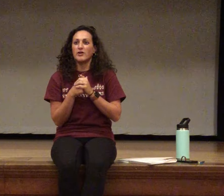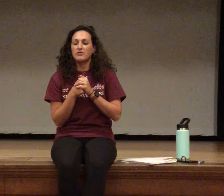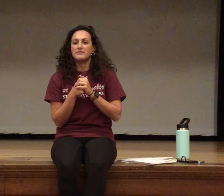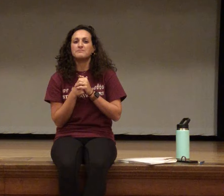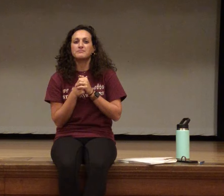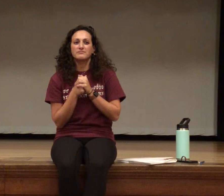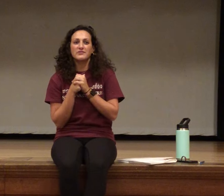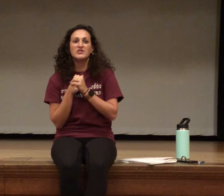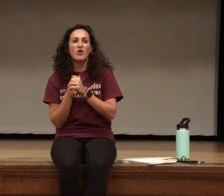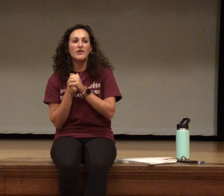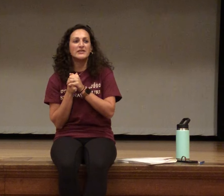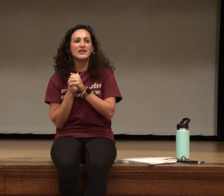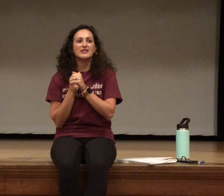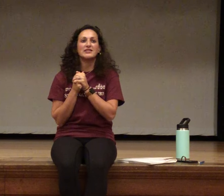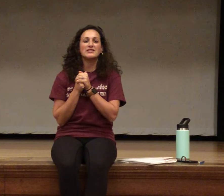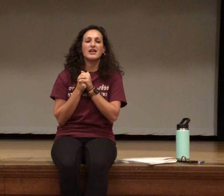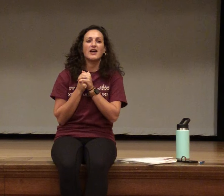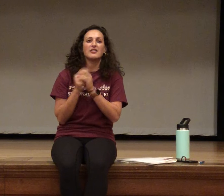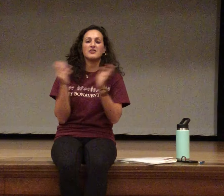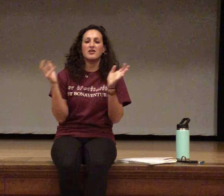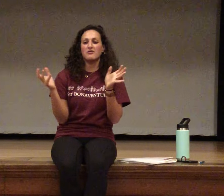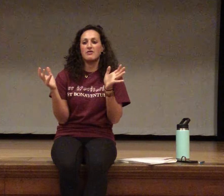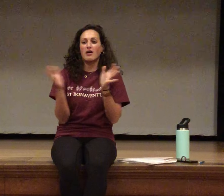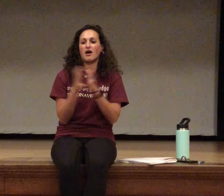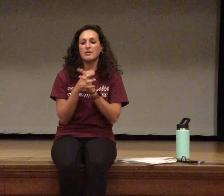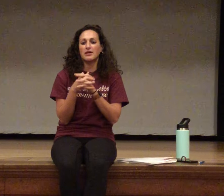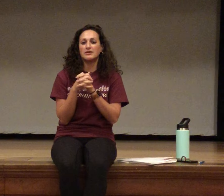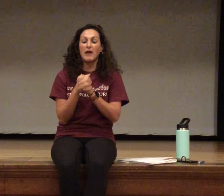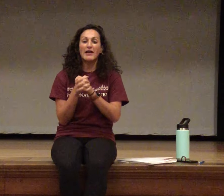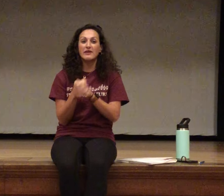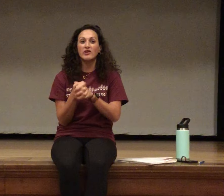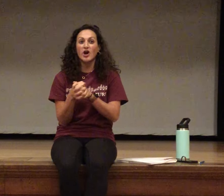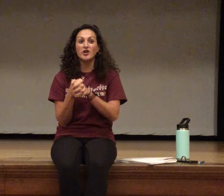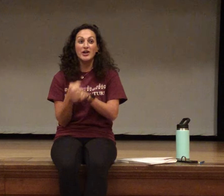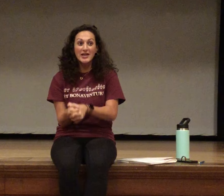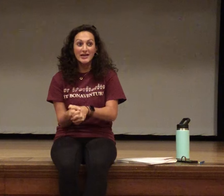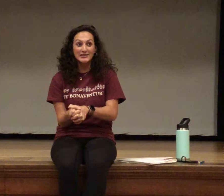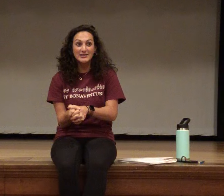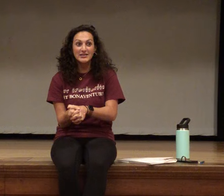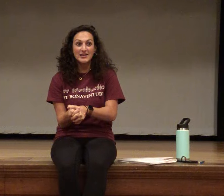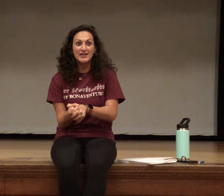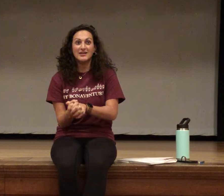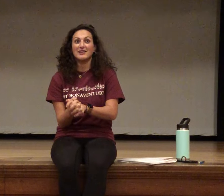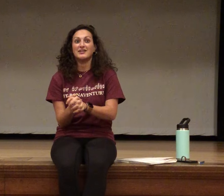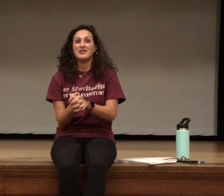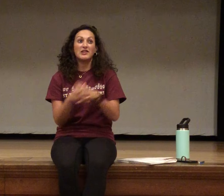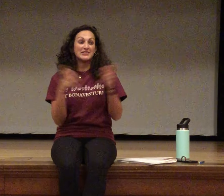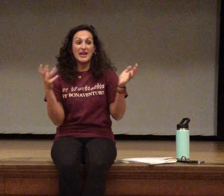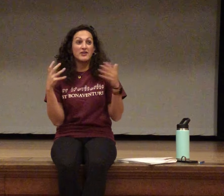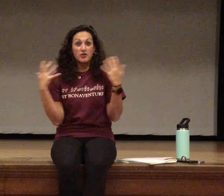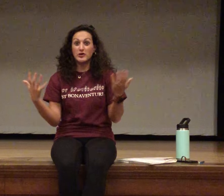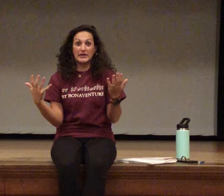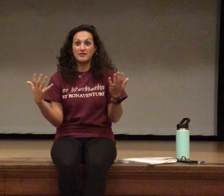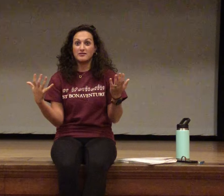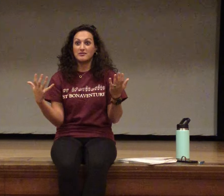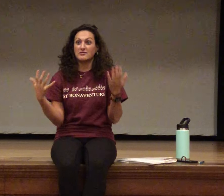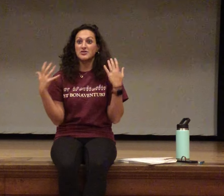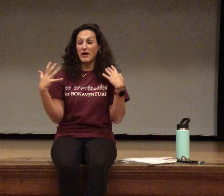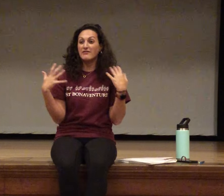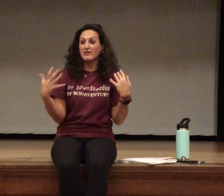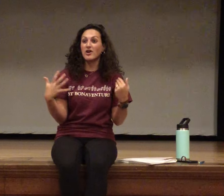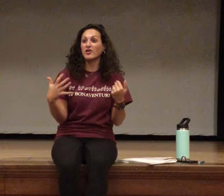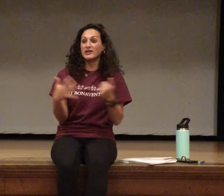window so in this sentence that uh is my favorite color is let's say green so my favorite color